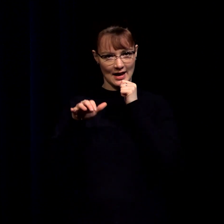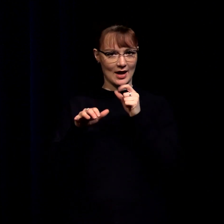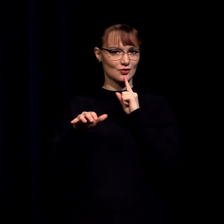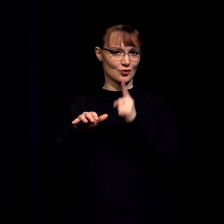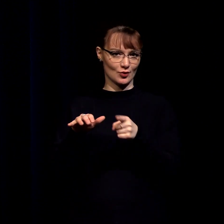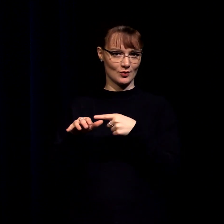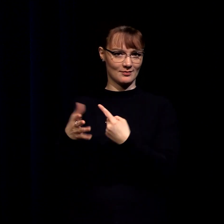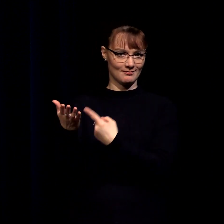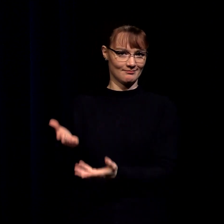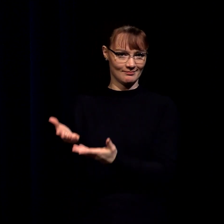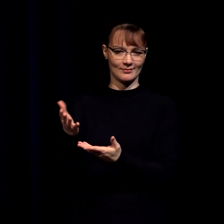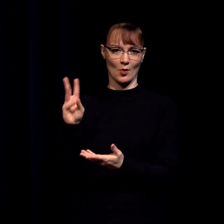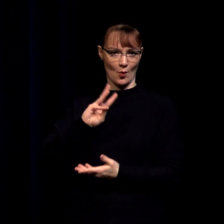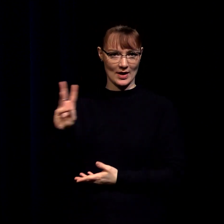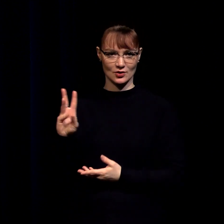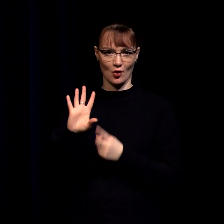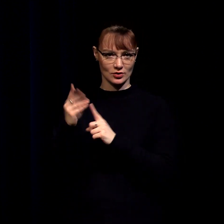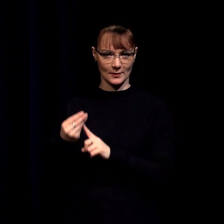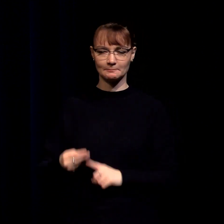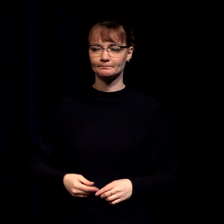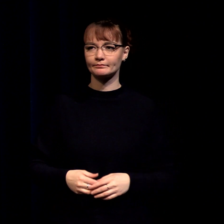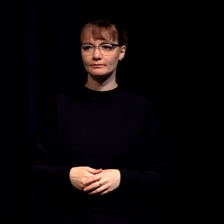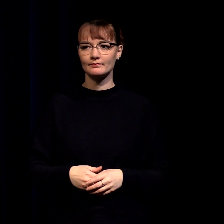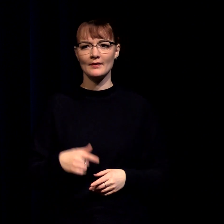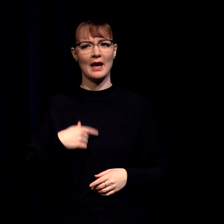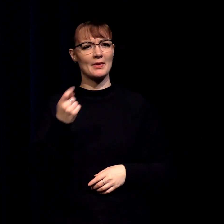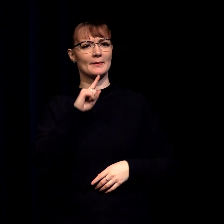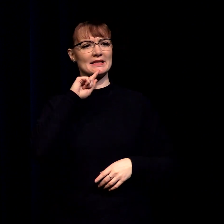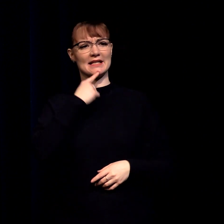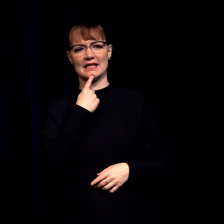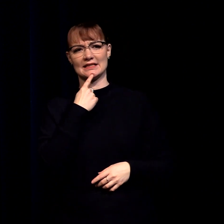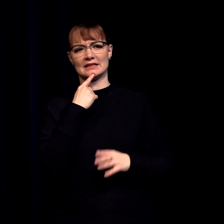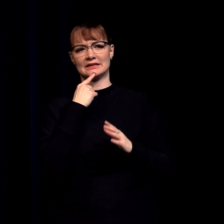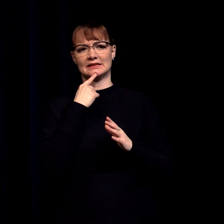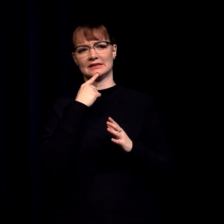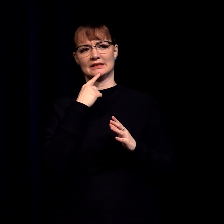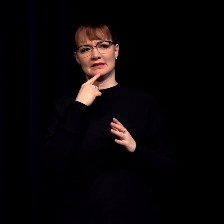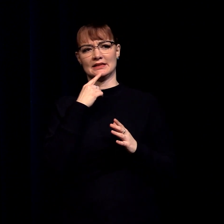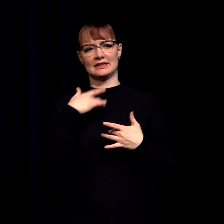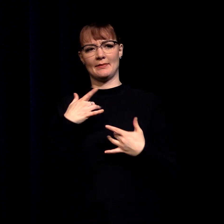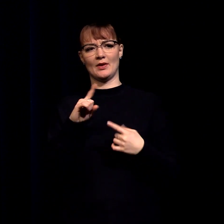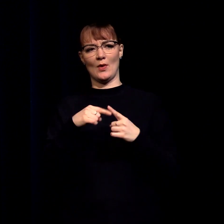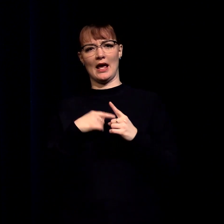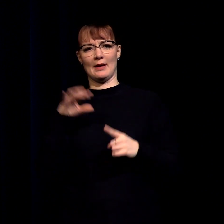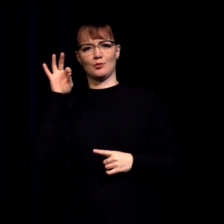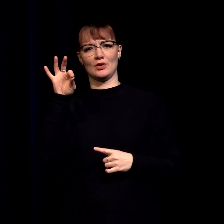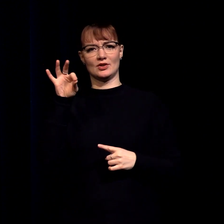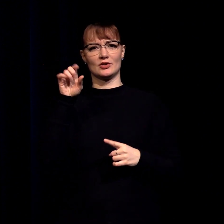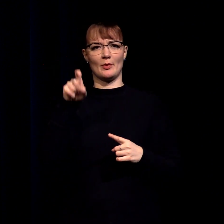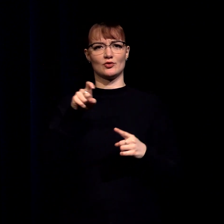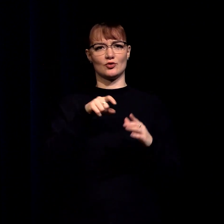I'm going intense here. And I apologize as a communicator, this is the time of the sermon where we call come up for air.